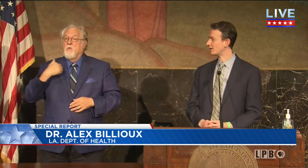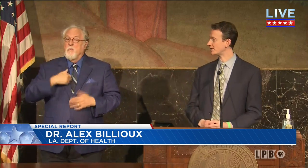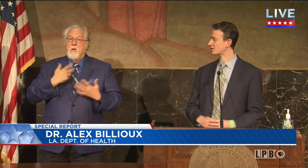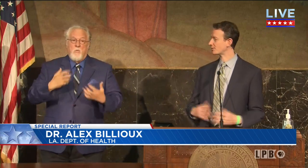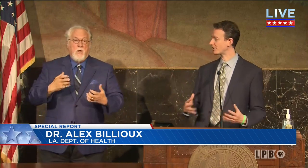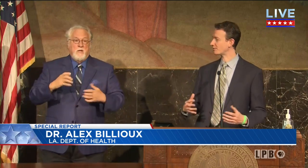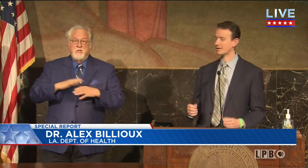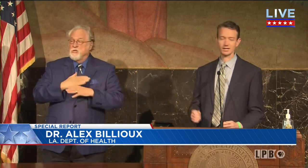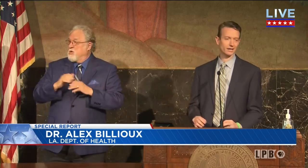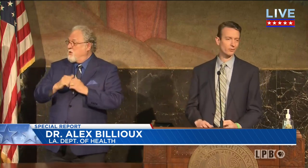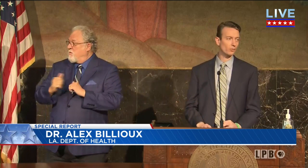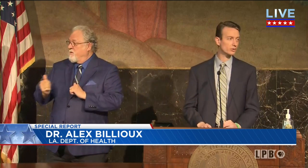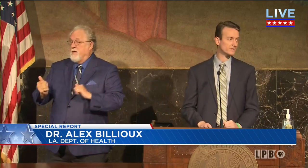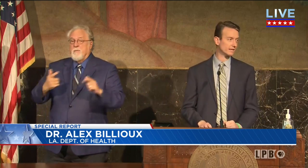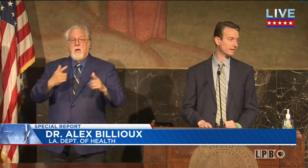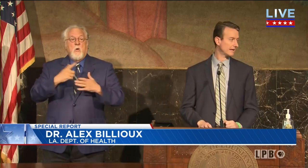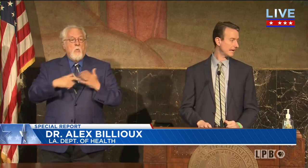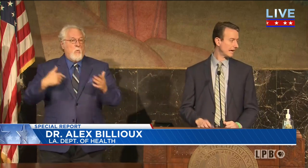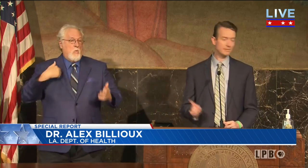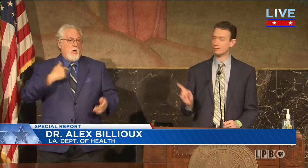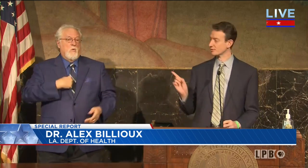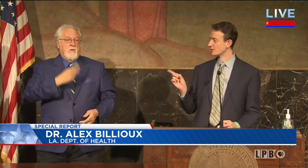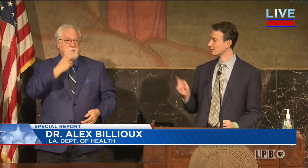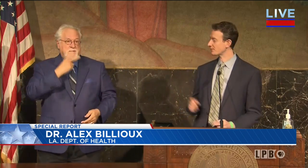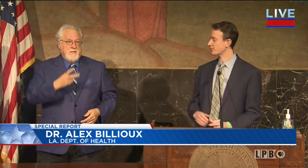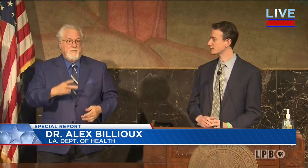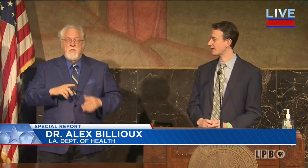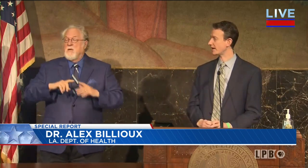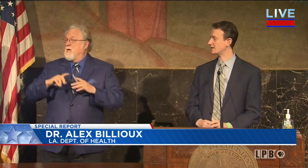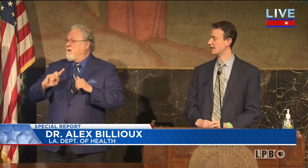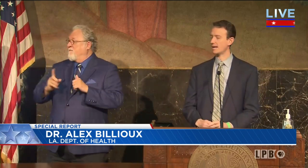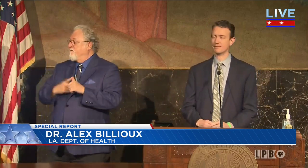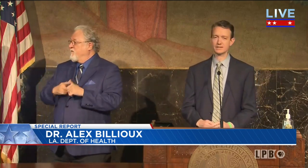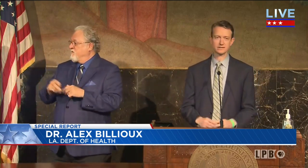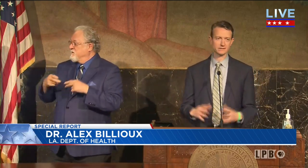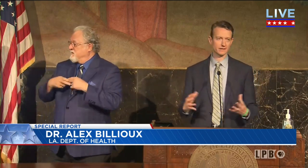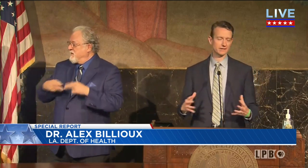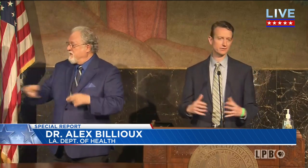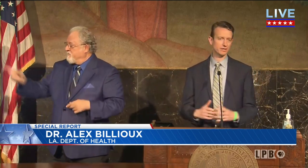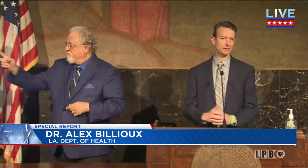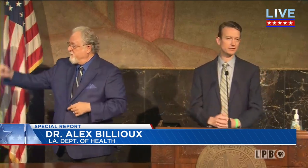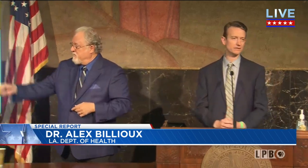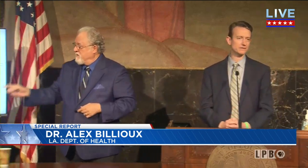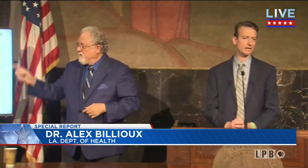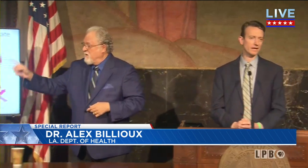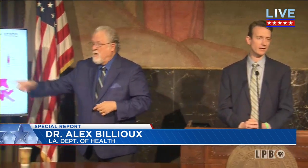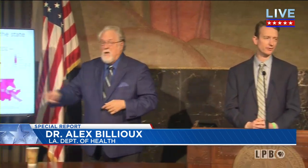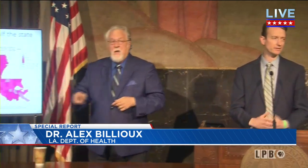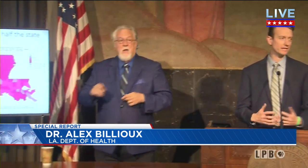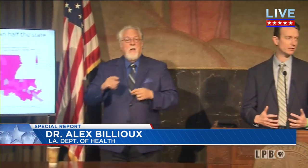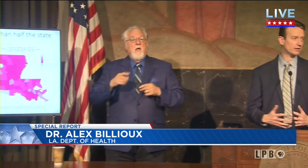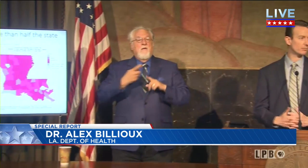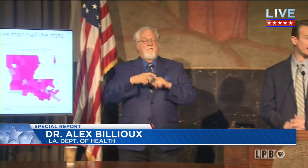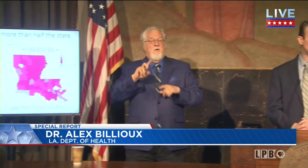NEIGHBORING STATES. SEEING SPIKES IN TEXAS, ARKANSAS EVEN MISSISSIPPI. WE WANTED TO SHARE WITH